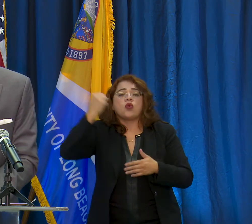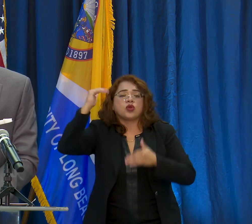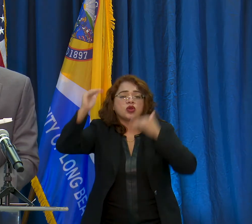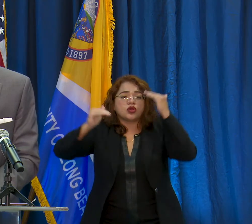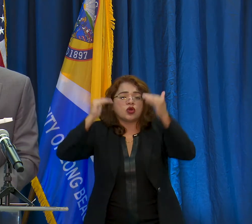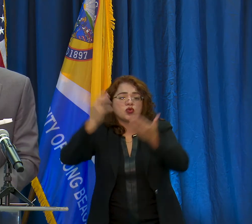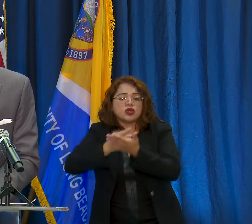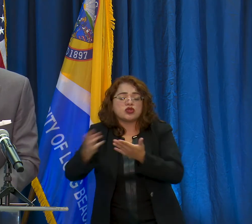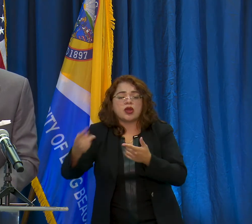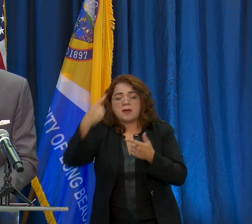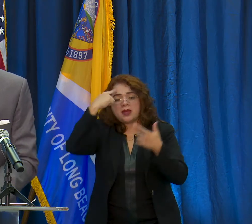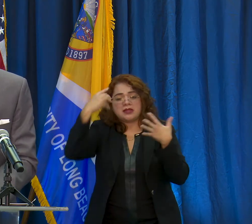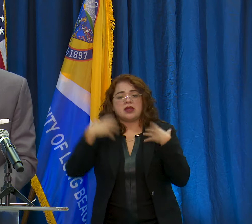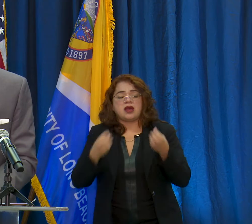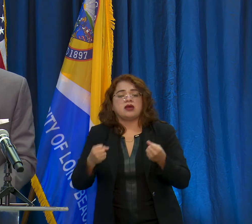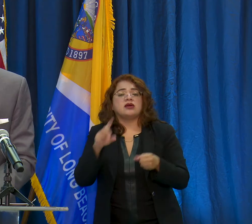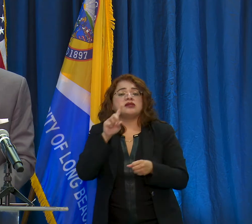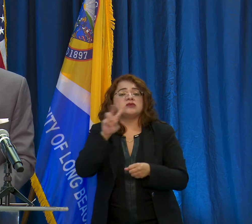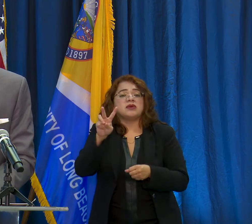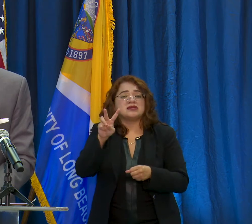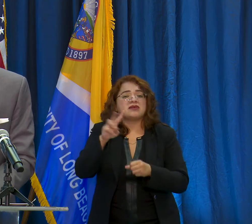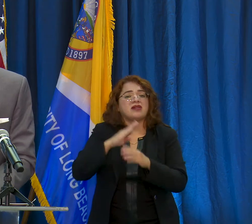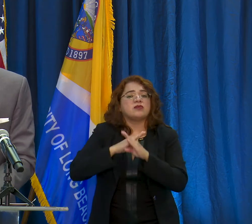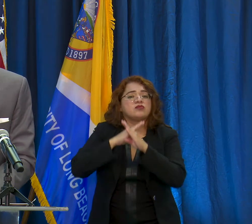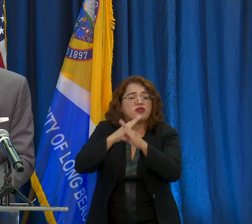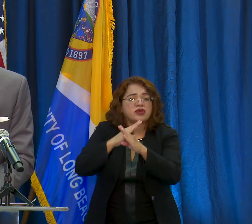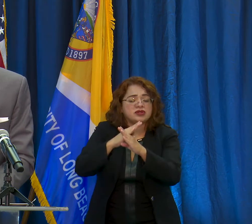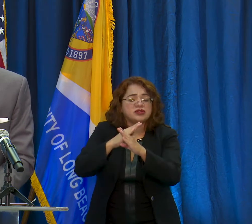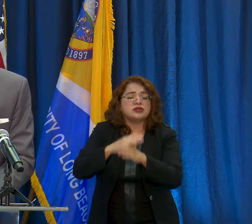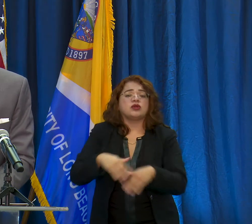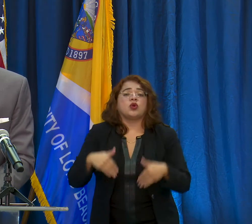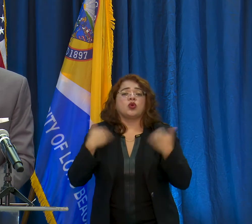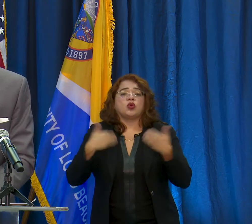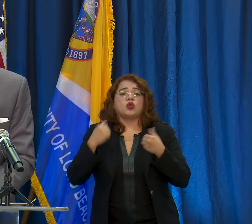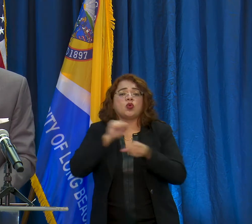mental health and domestic violence prevention, youth workforce development